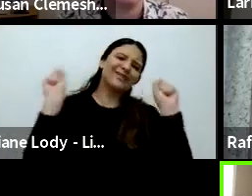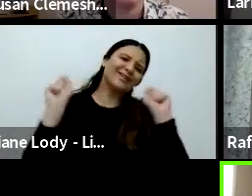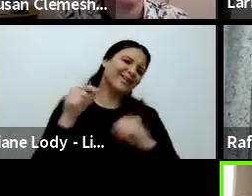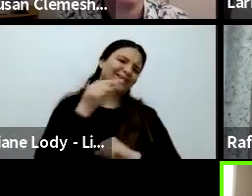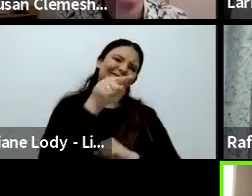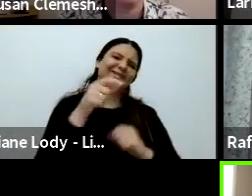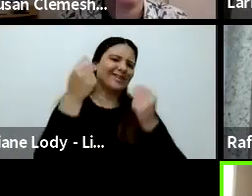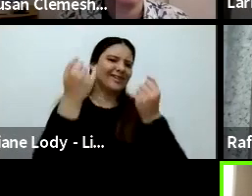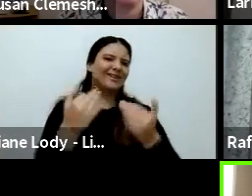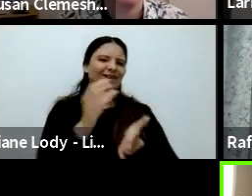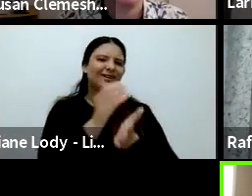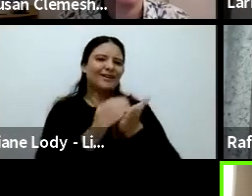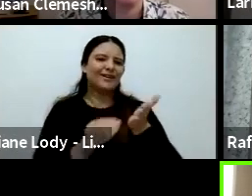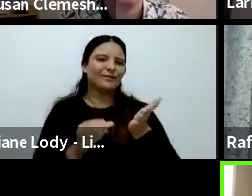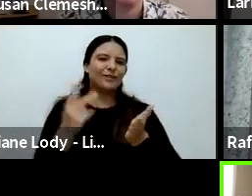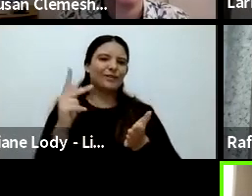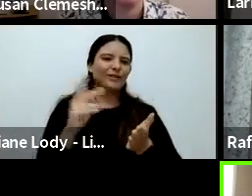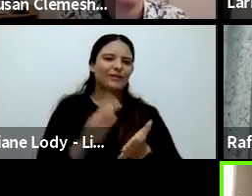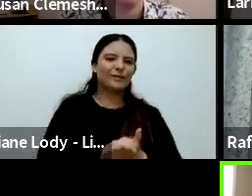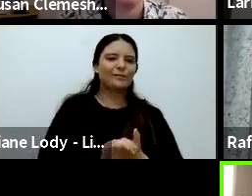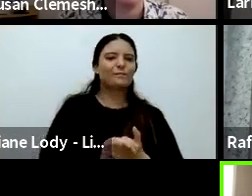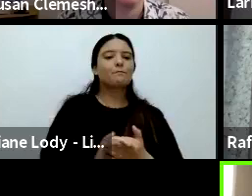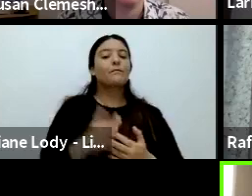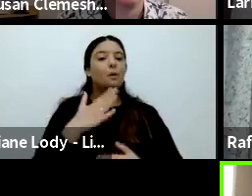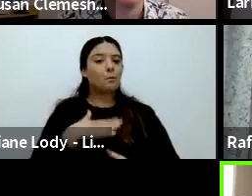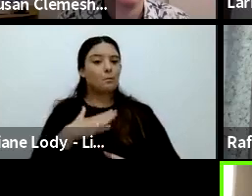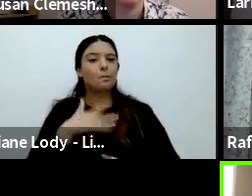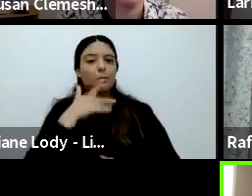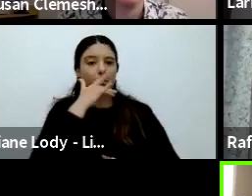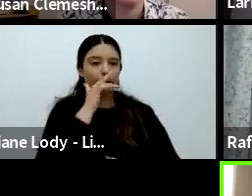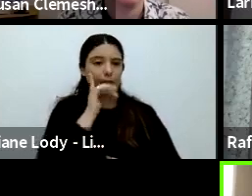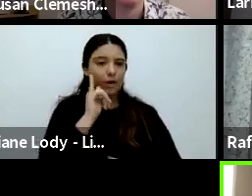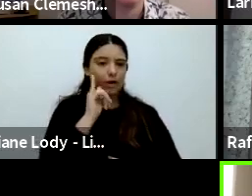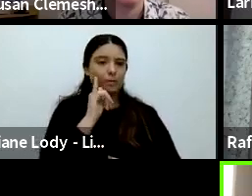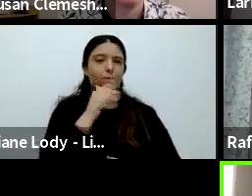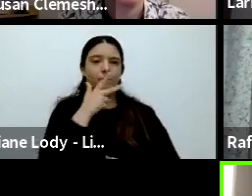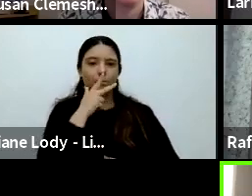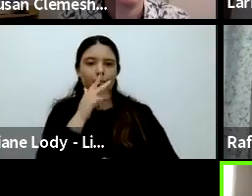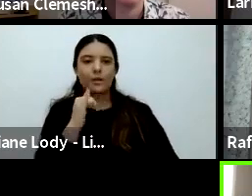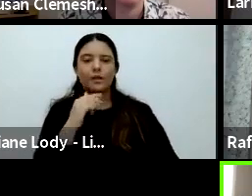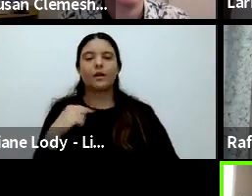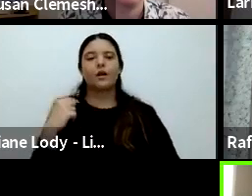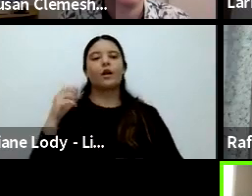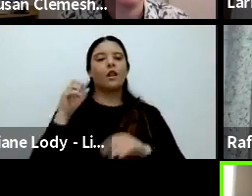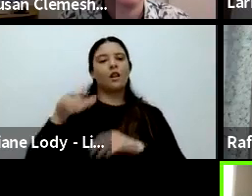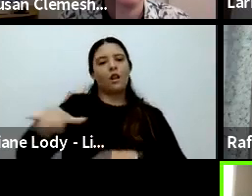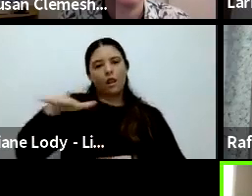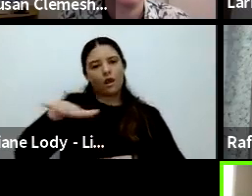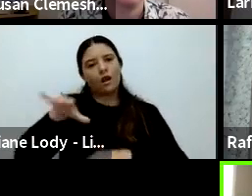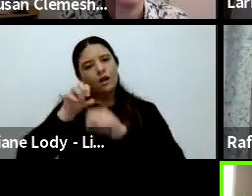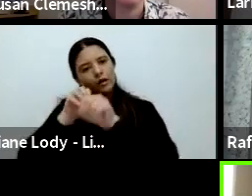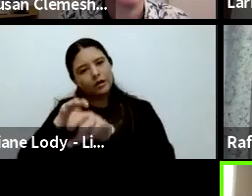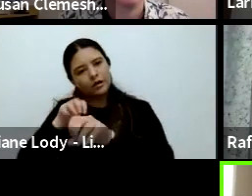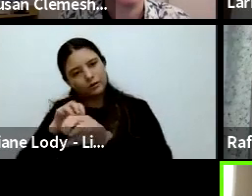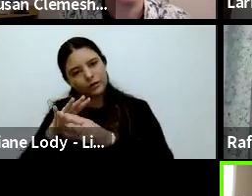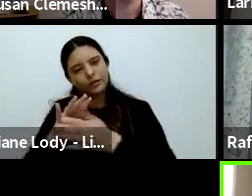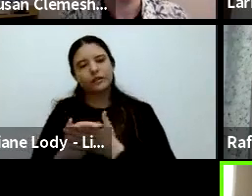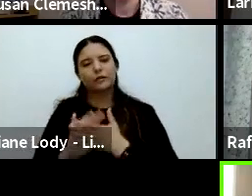you know prologue to the chapter, we read so. um, yeah um yeah and my dad as people now yeah and my dad has people that he was an education. and focused on organizational issues in